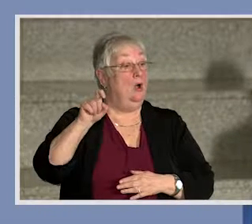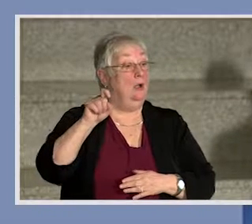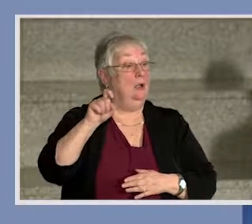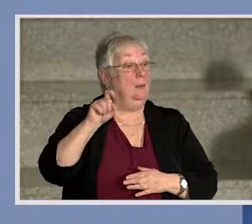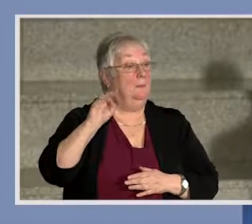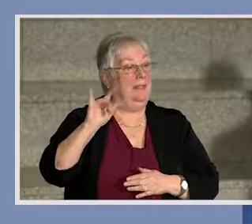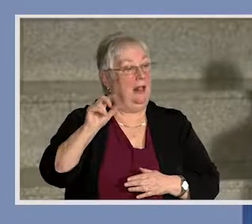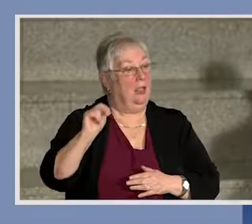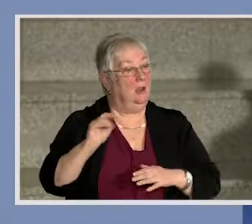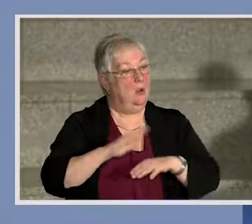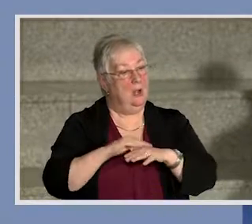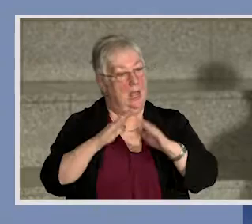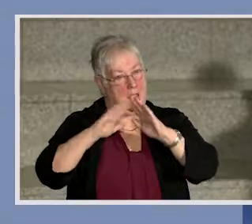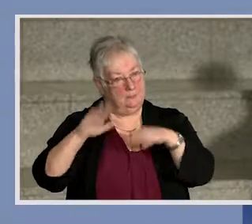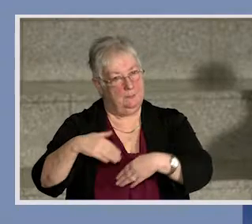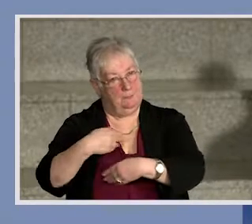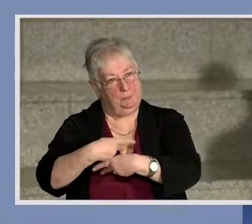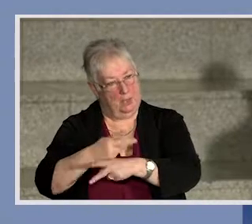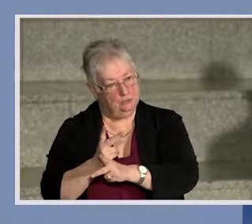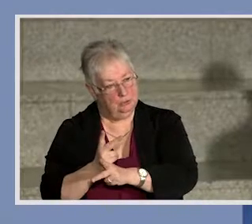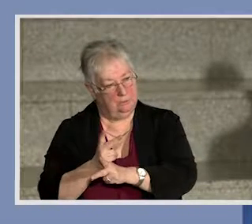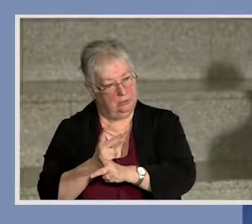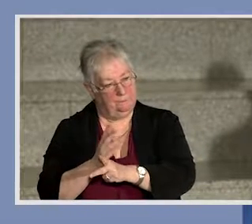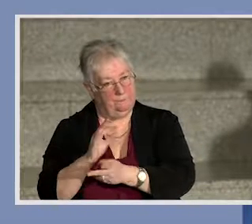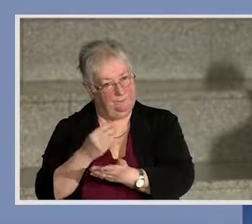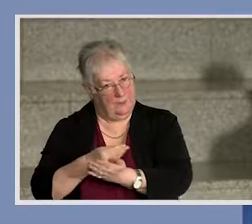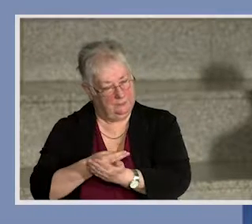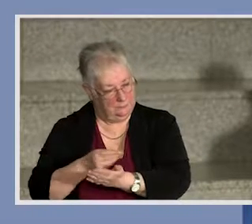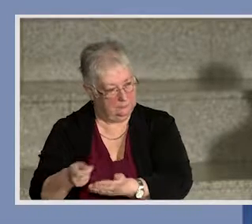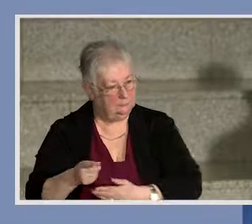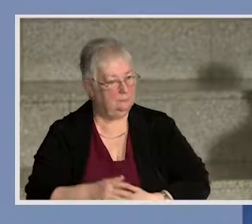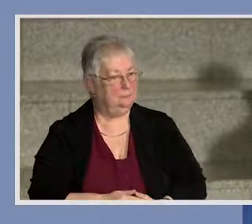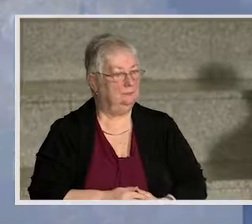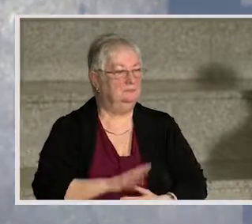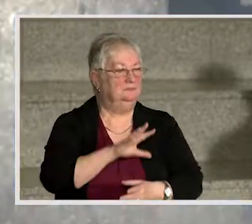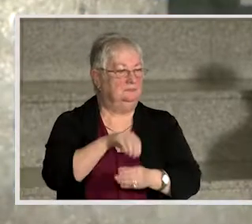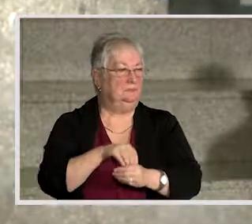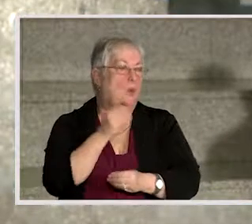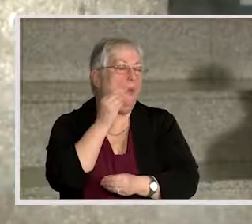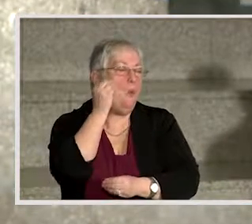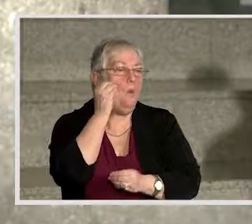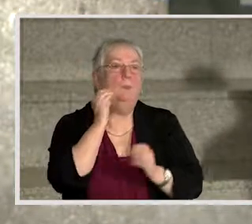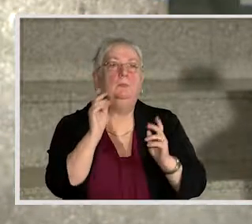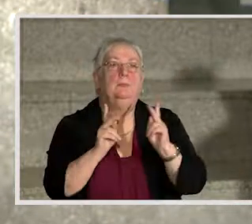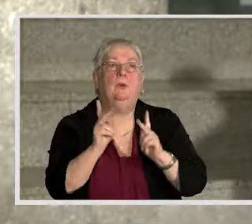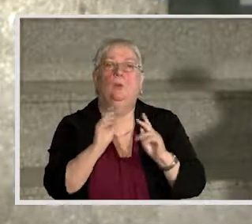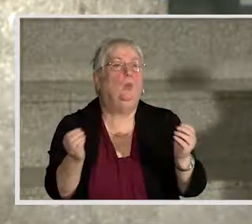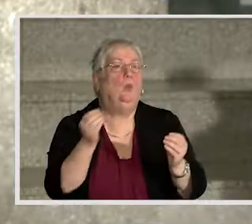INCLUDES THINGS LIKE HOME PURCHASE ASSISTANCE PROGRAM AND OTHER EFFORTS TO MAKE HOUSING MORE AFFORDABLE AND THEN FINALLY